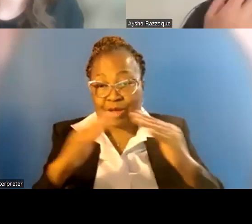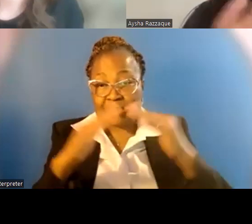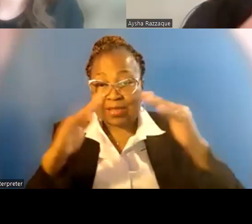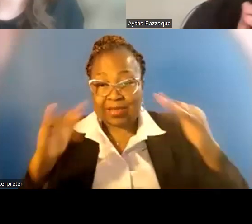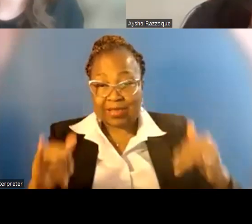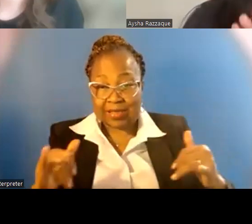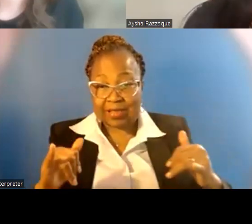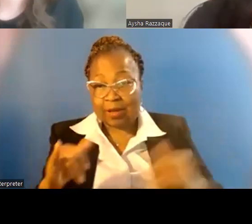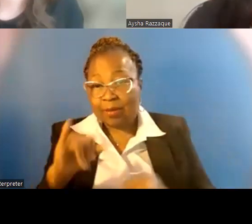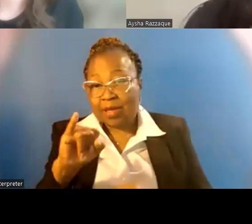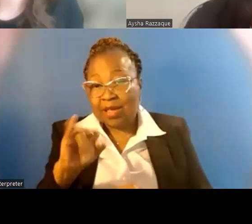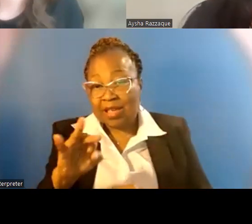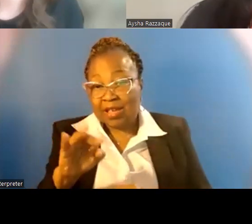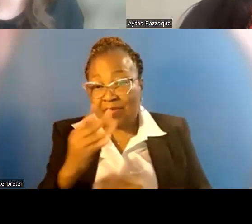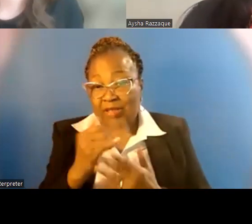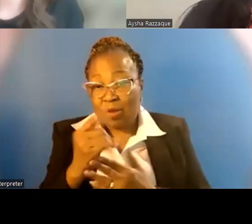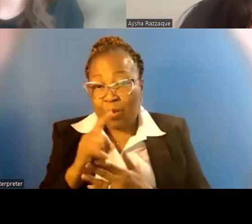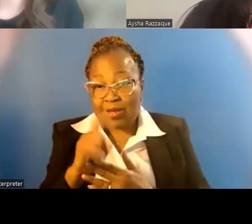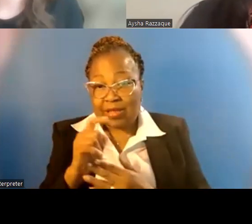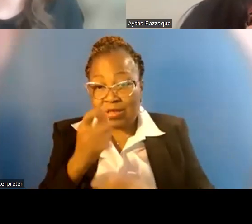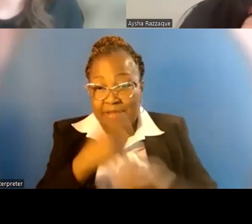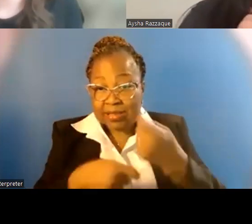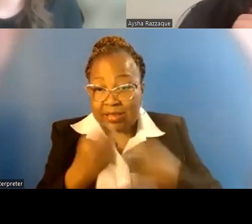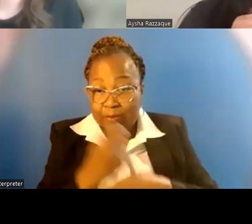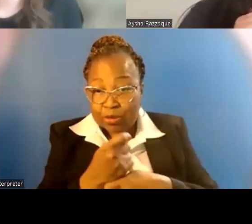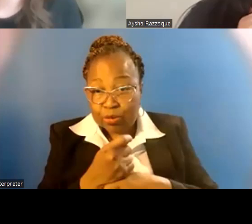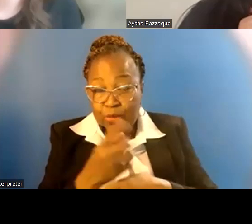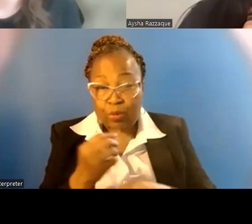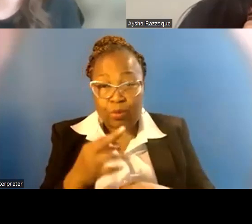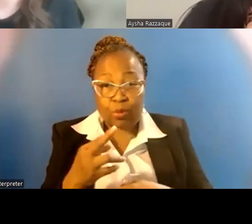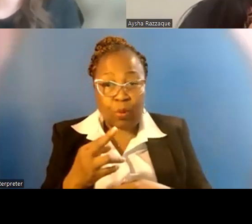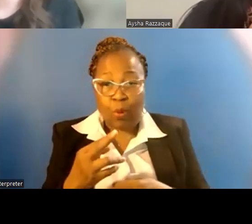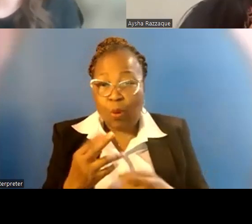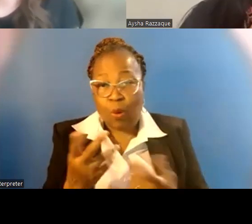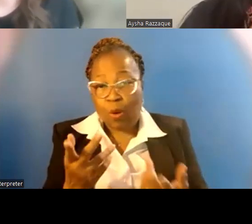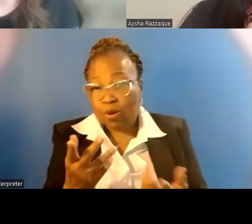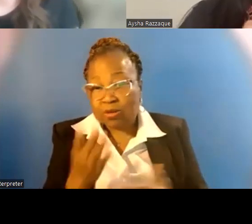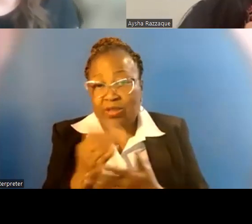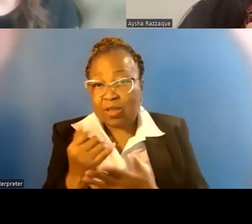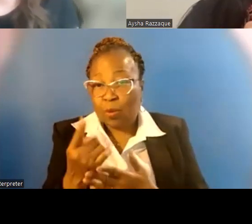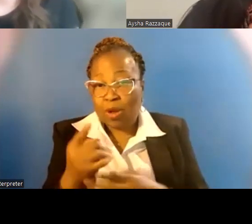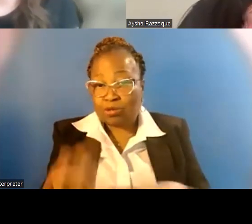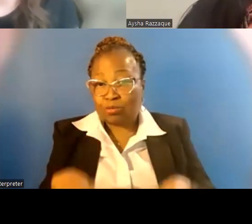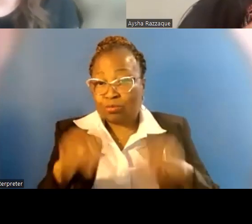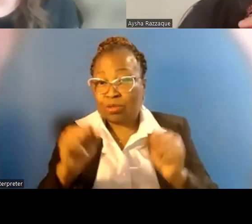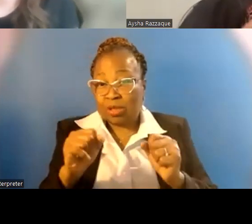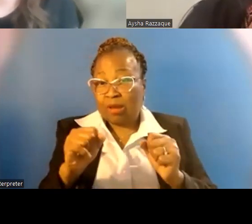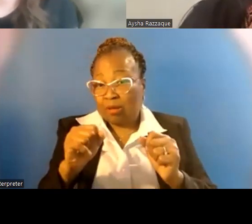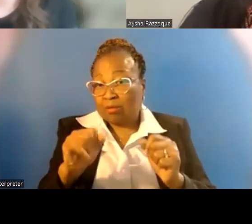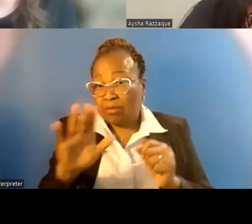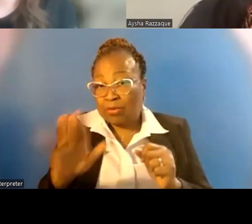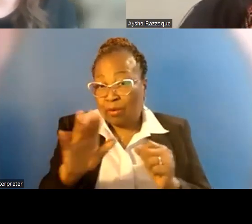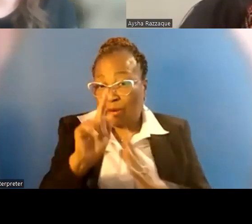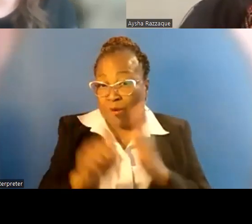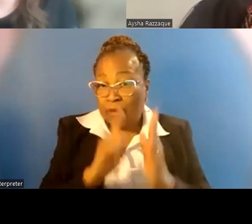or someone to cover for them and yeah.